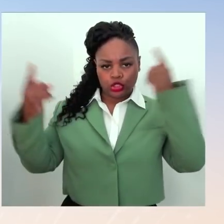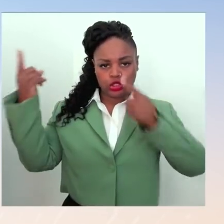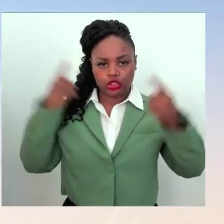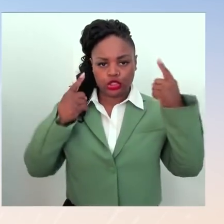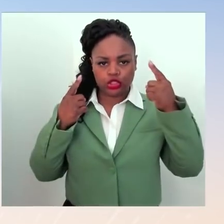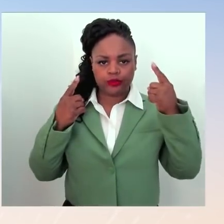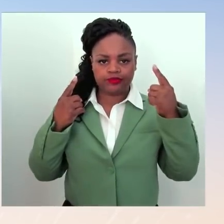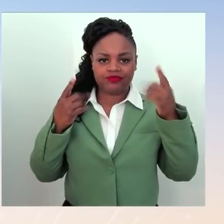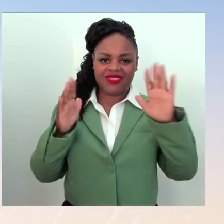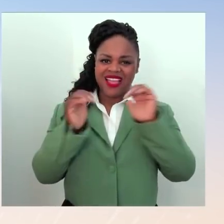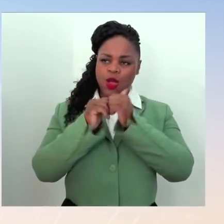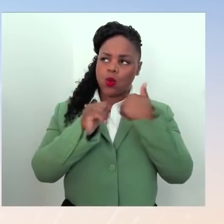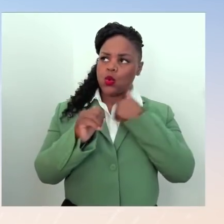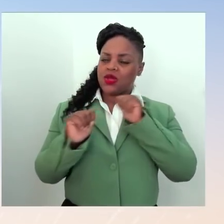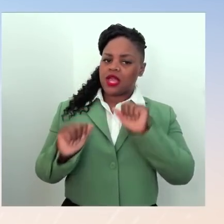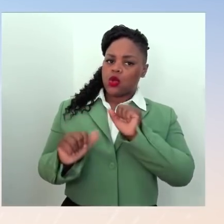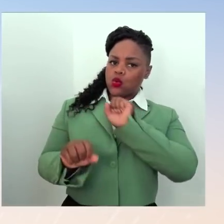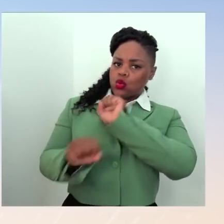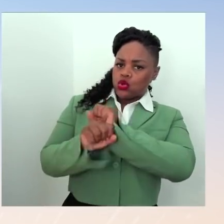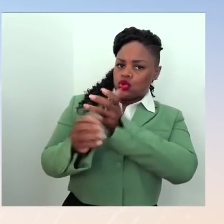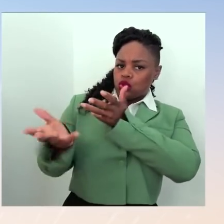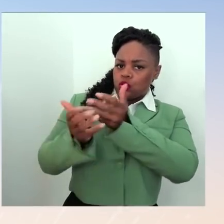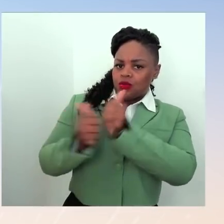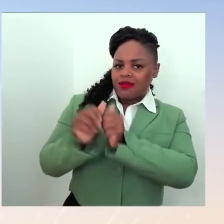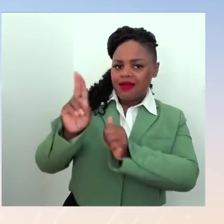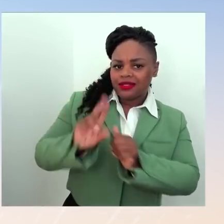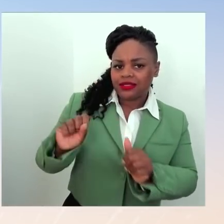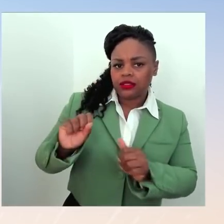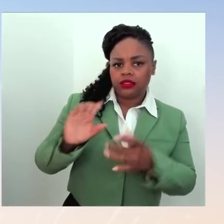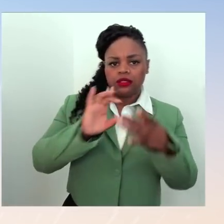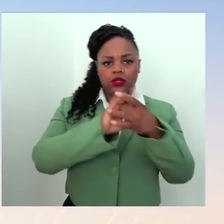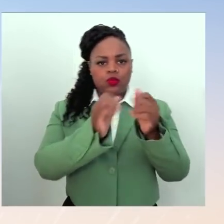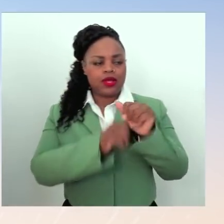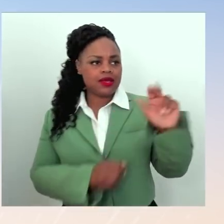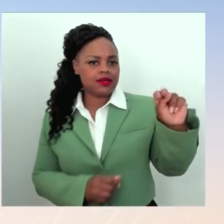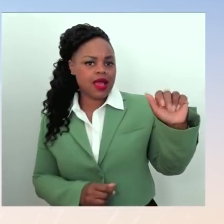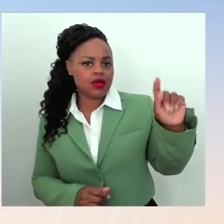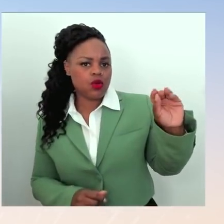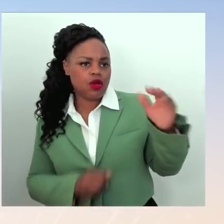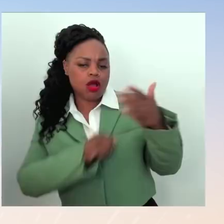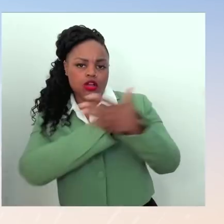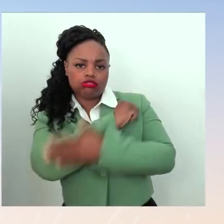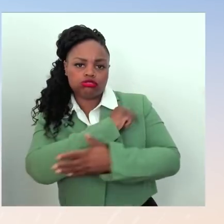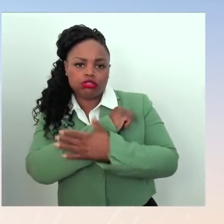to put pressure on President Putin, to support the Ukrainians, and certainly doing that while we watch them